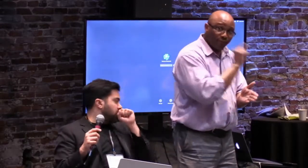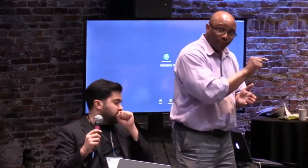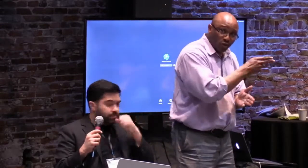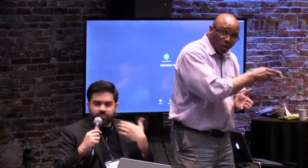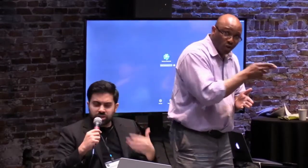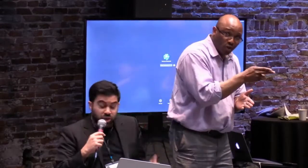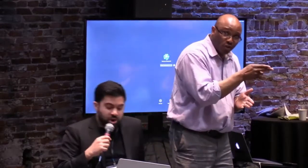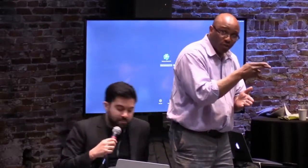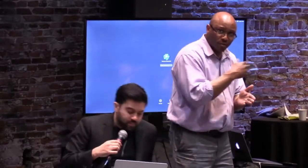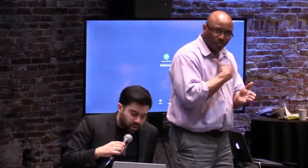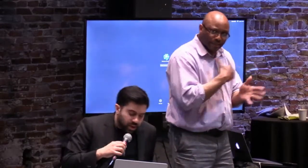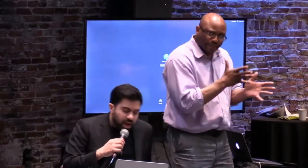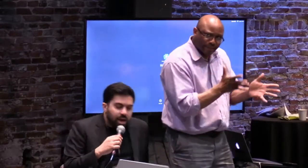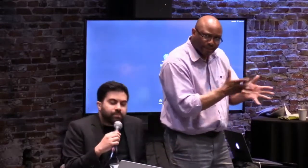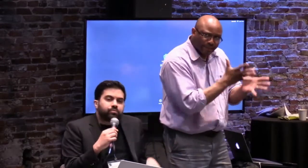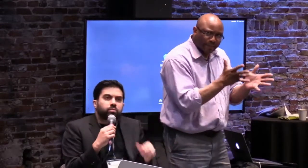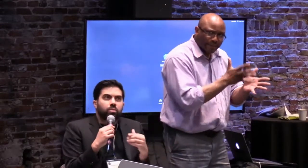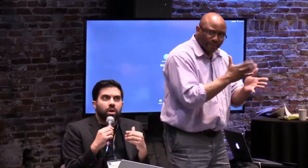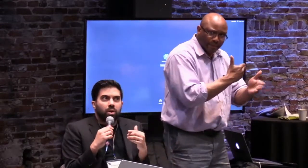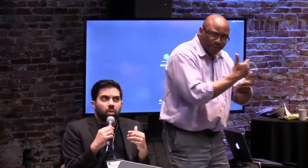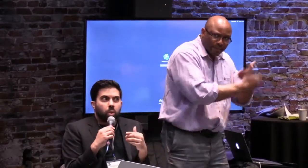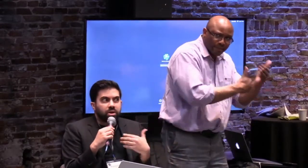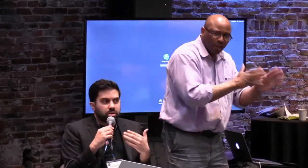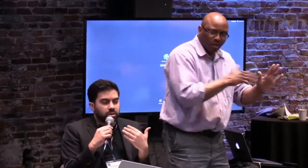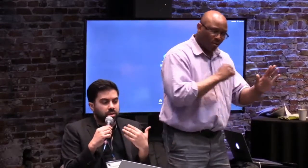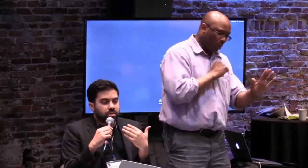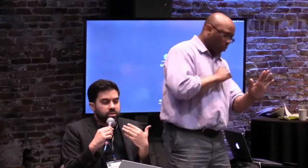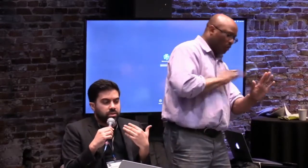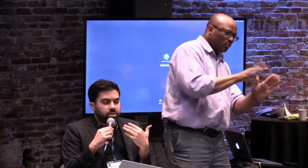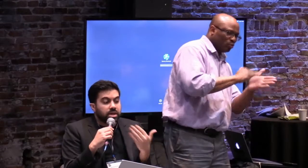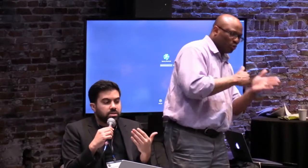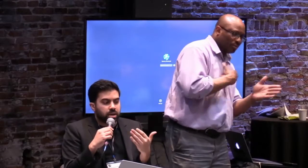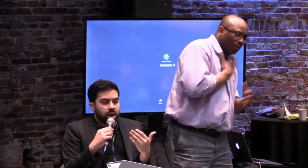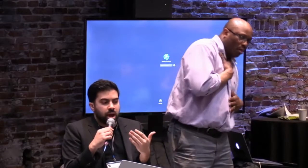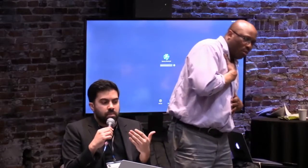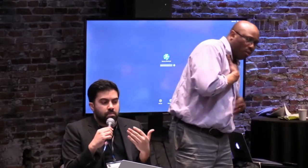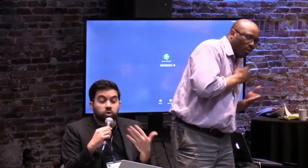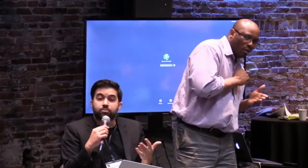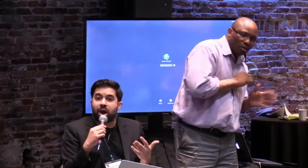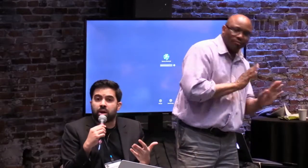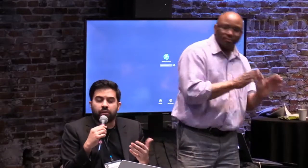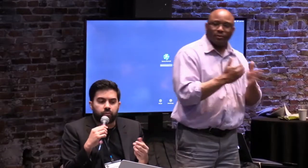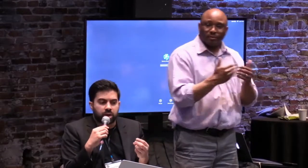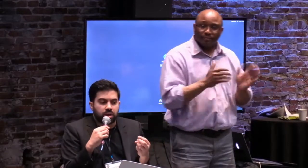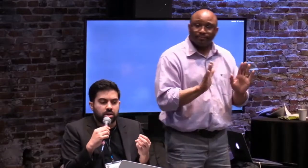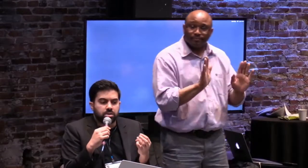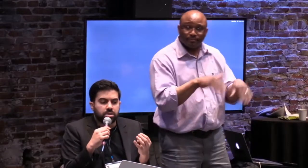(coughs) Sorry. One of the things that I am most proud of is,